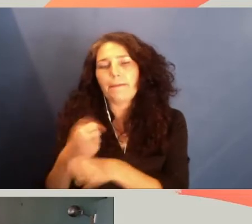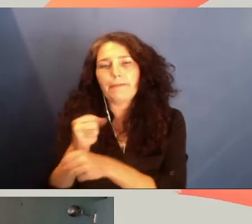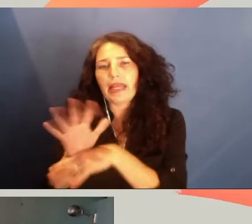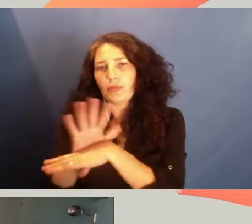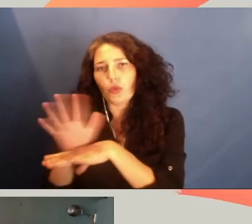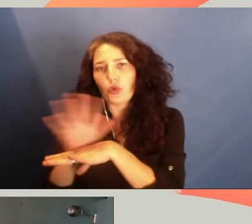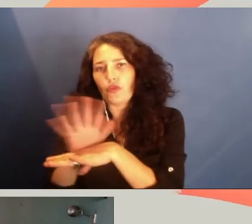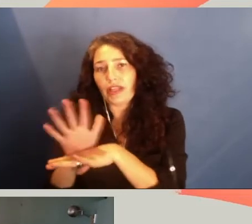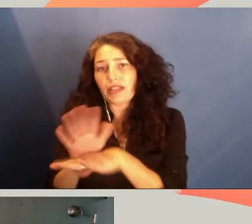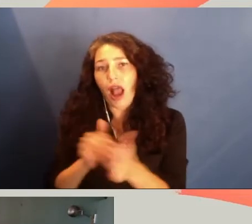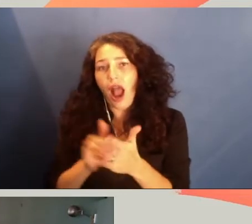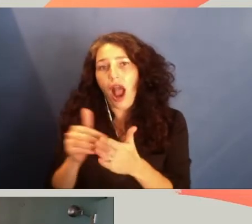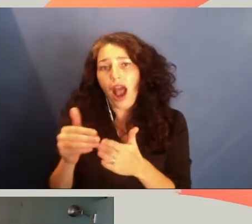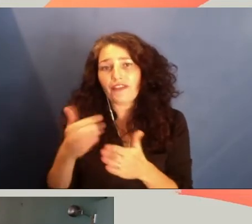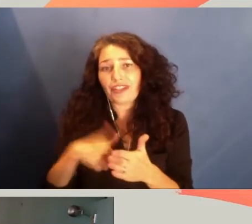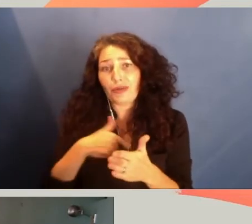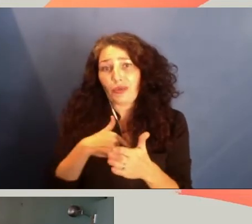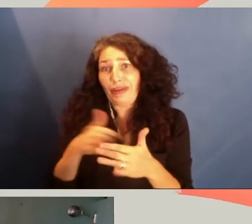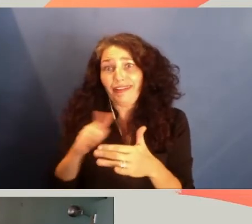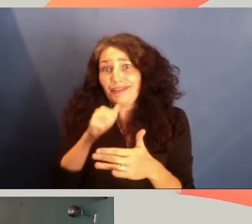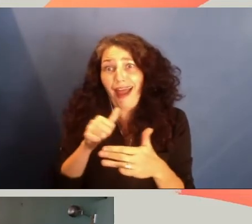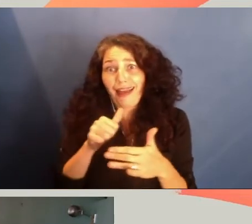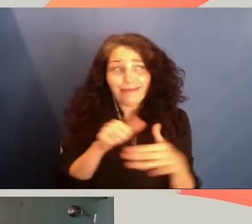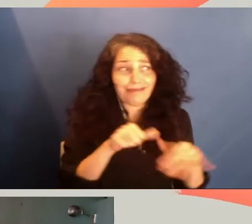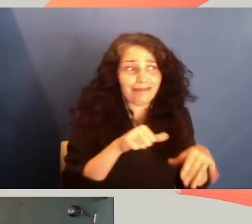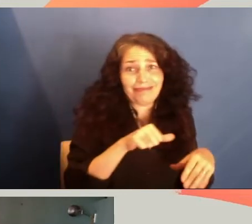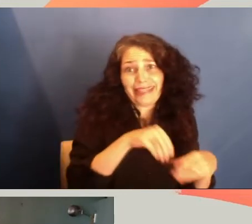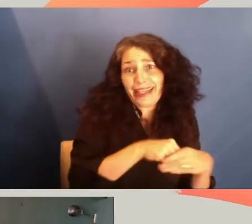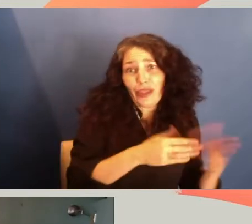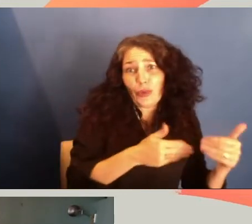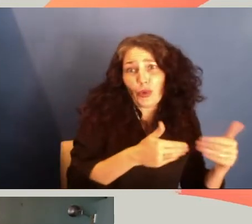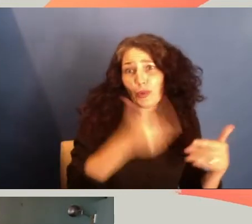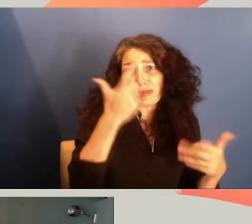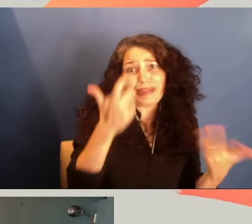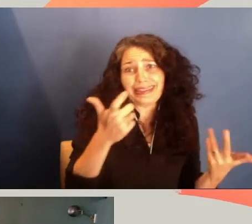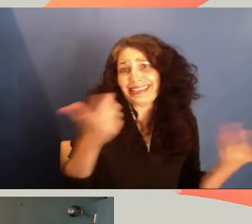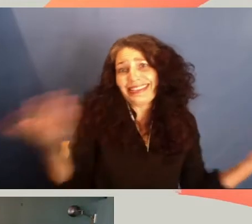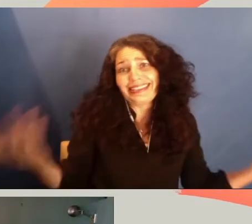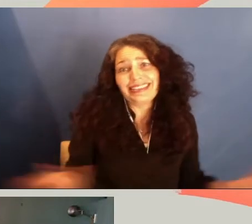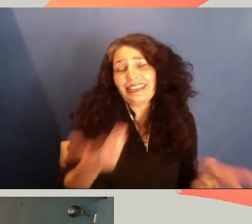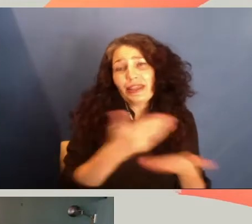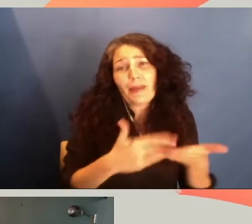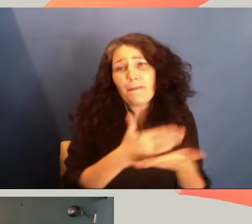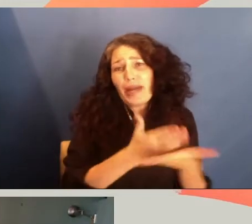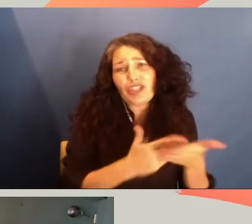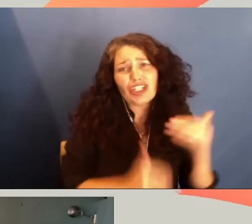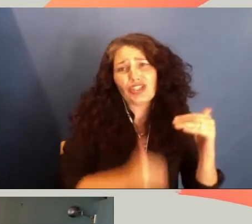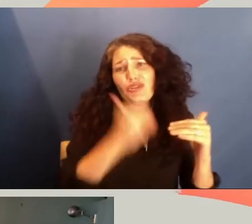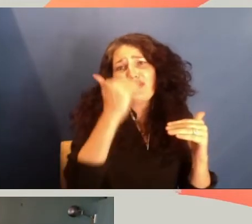because our budgets seem too high for our niche films. And that actually happened to us, right?